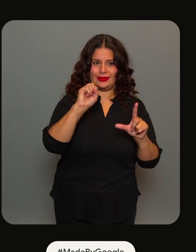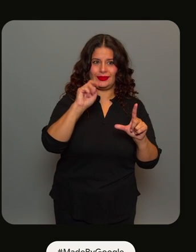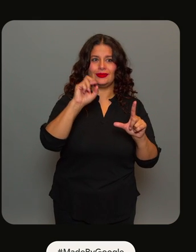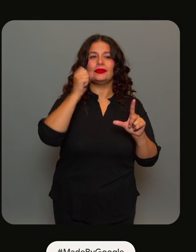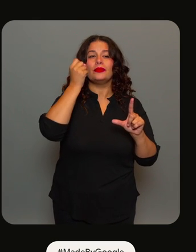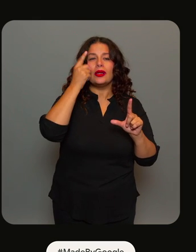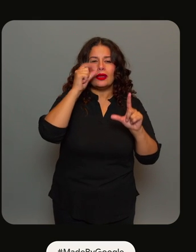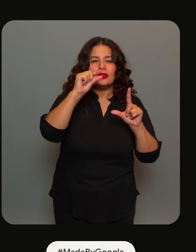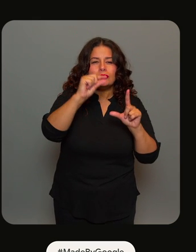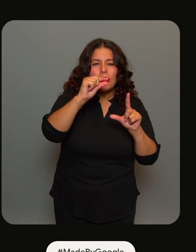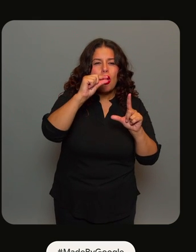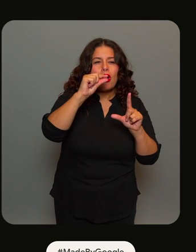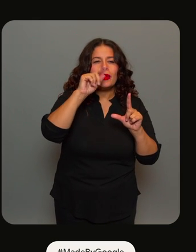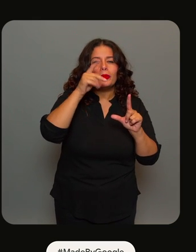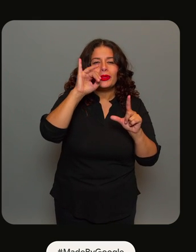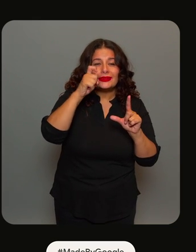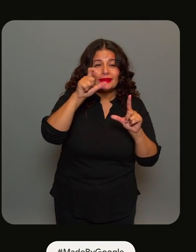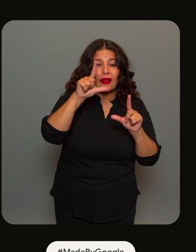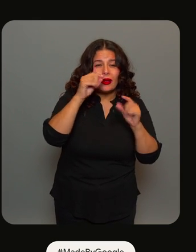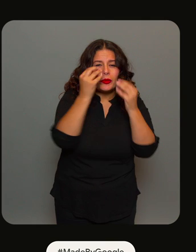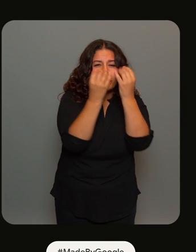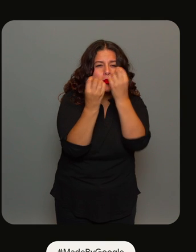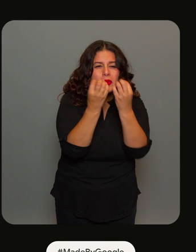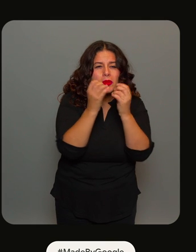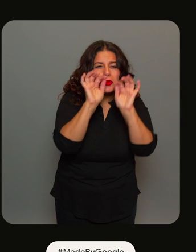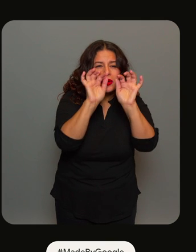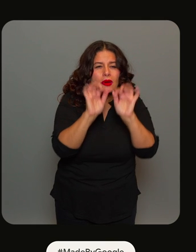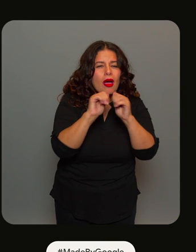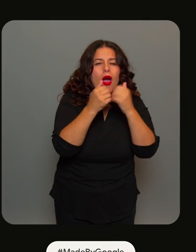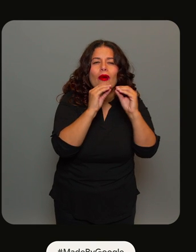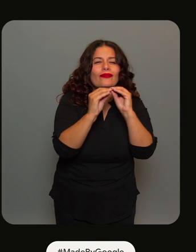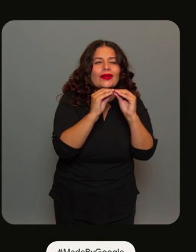To fix those smaller and noisier pixels, it re-mosaics the image